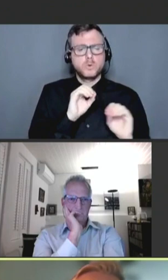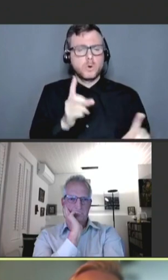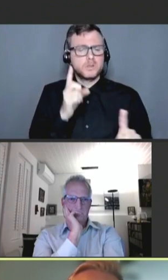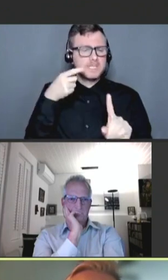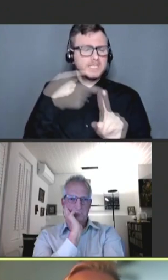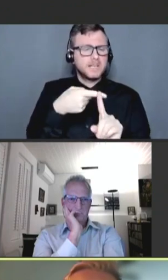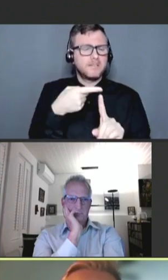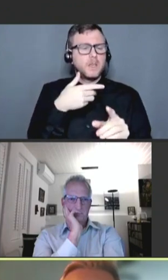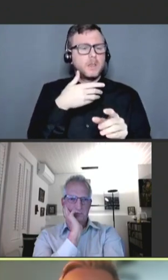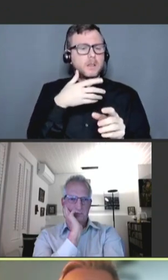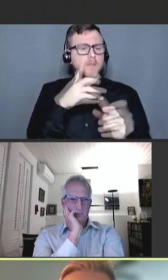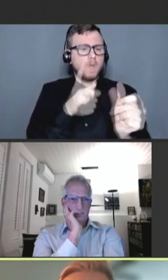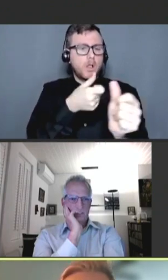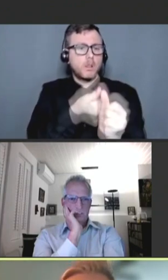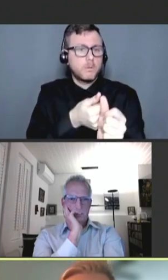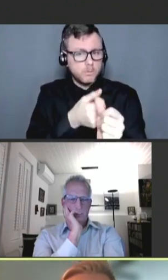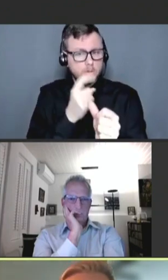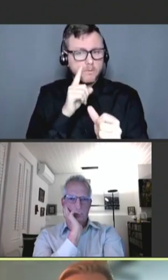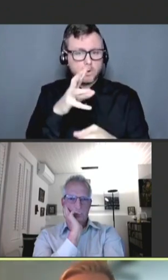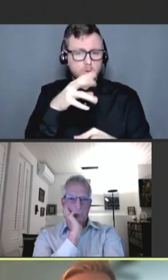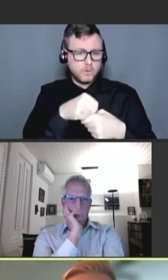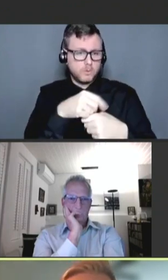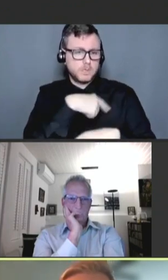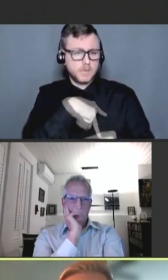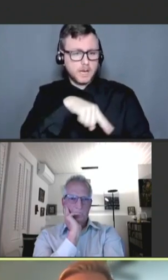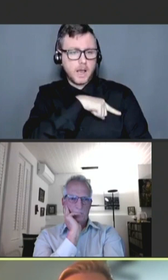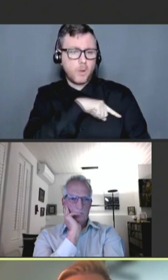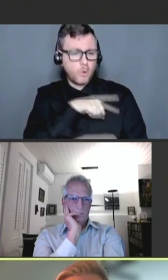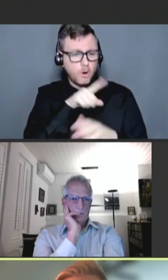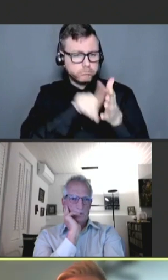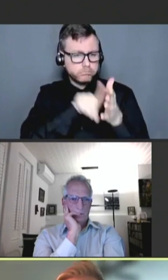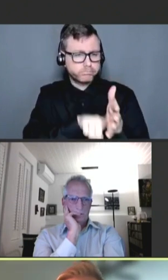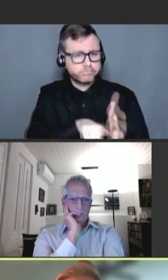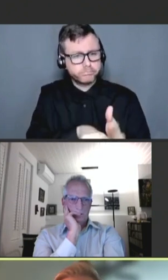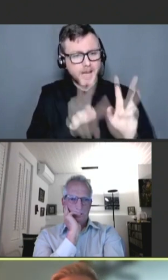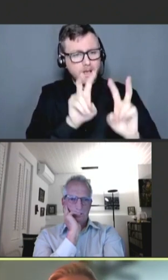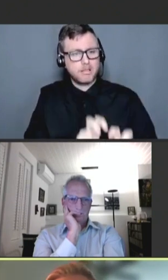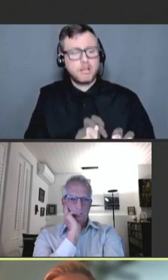period required for inclusion in our analysis. You know, that's quite variable,